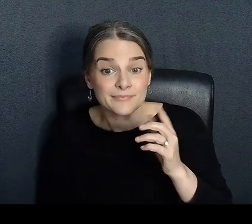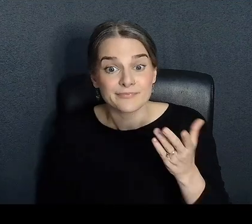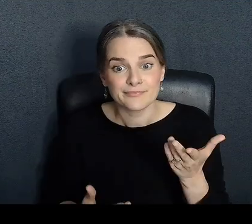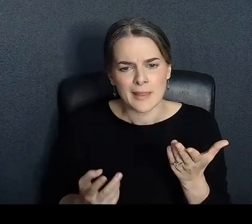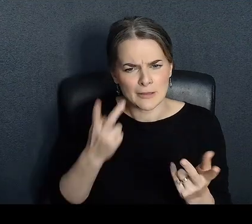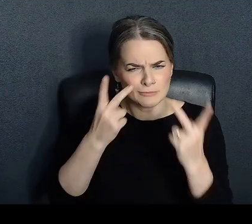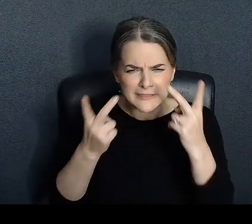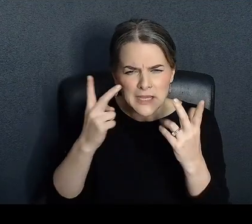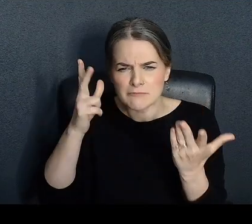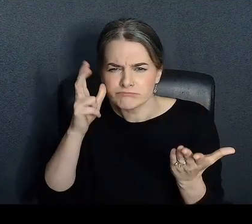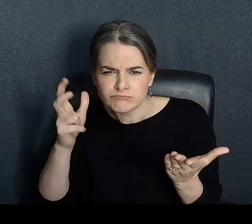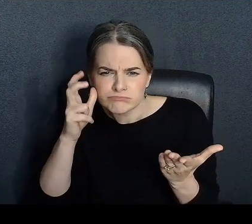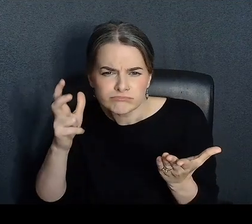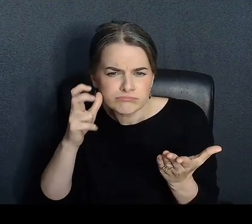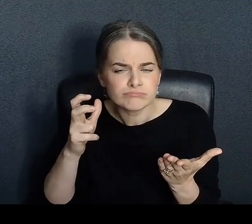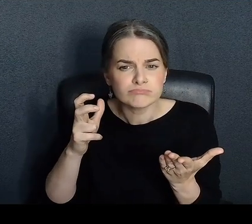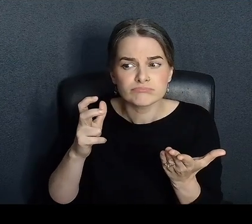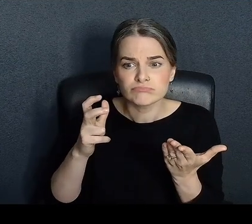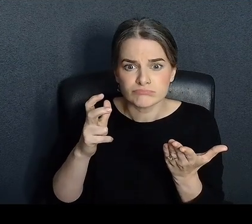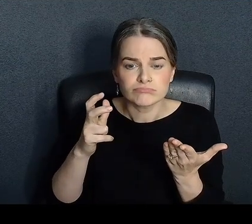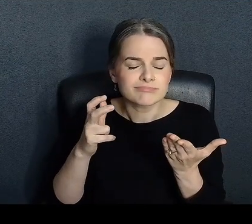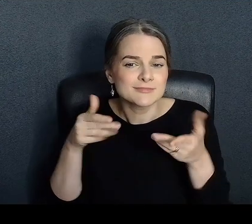in this presentation.